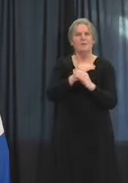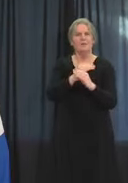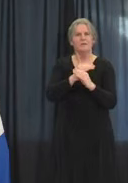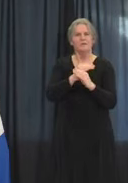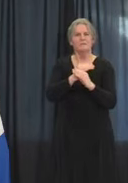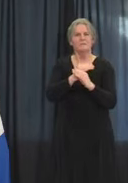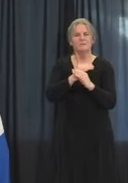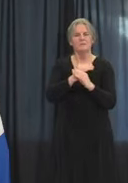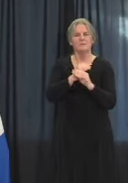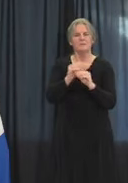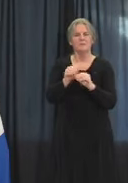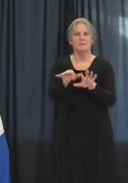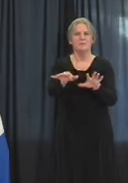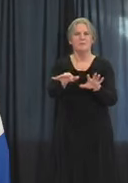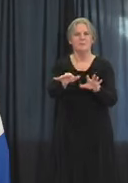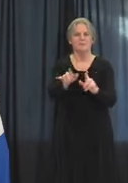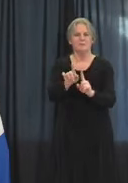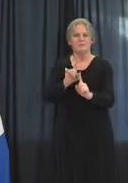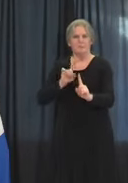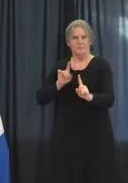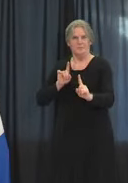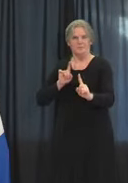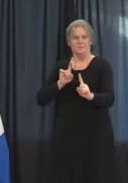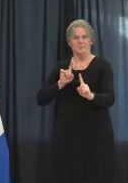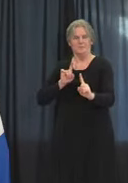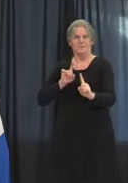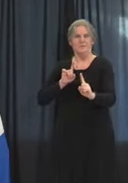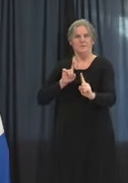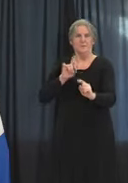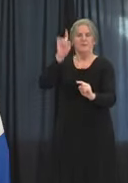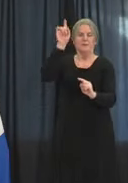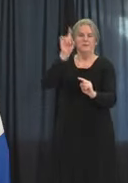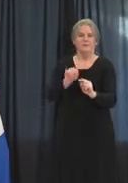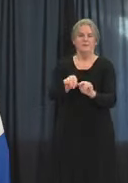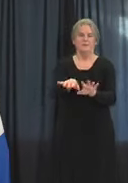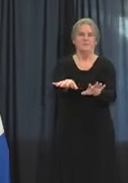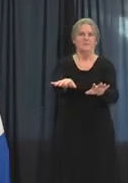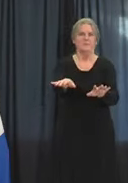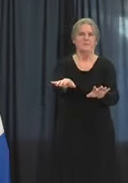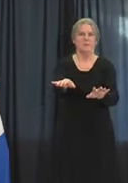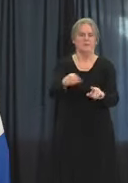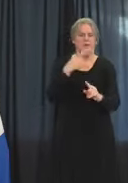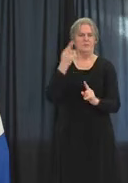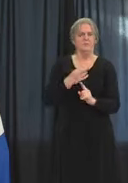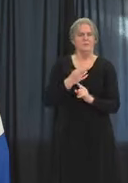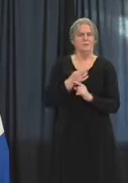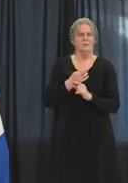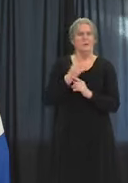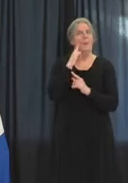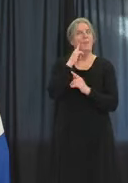transmission of COVID-- diminish the spread of COVID in the community.